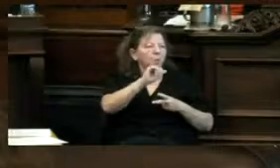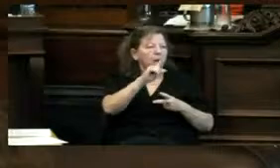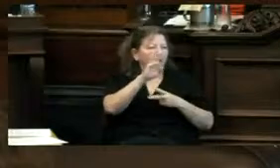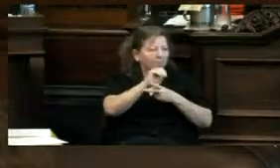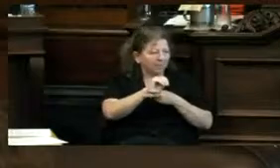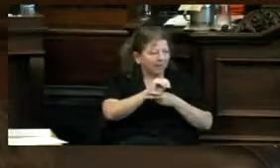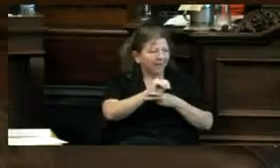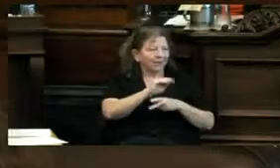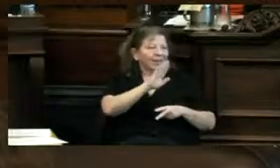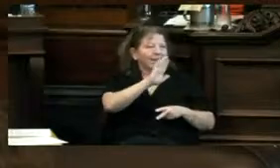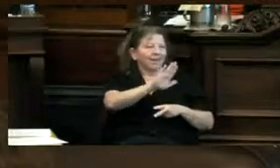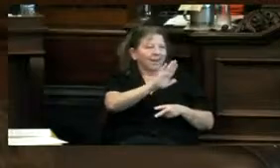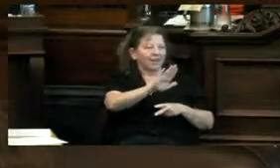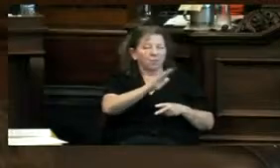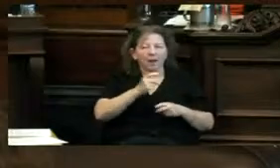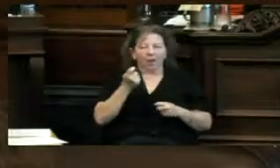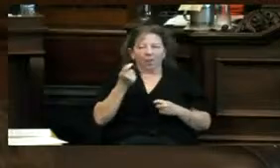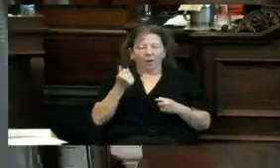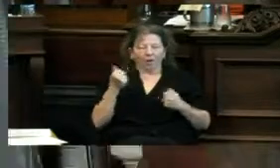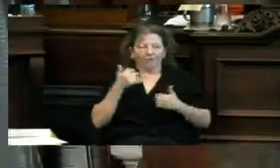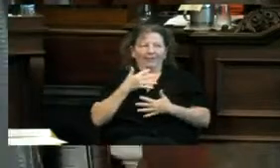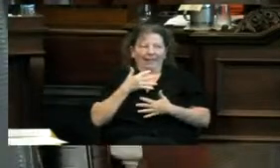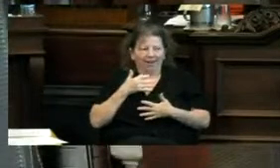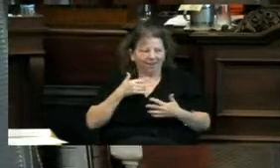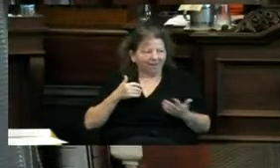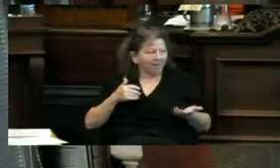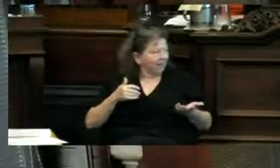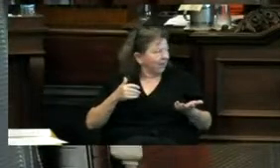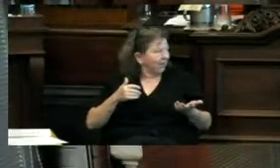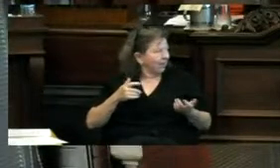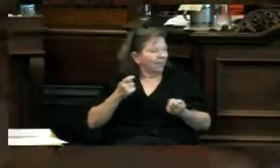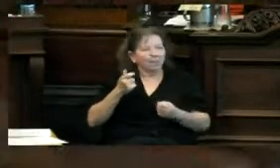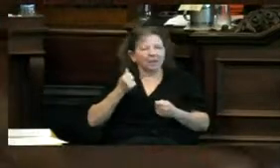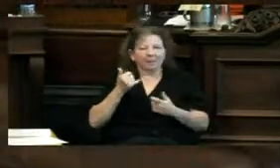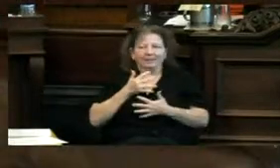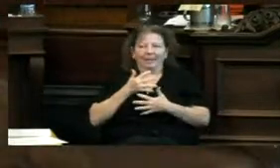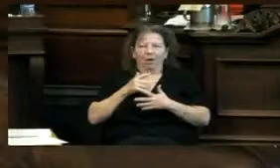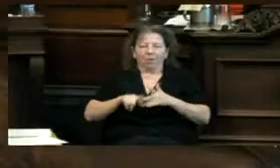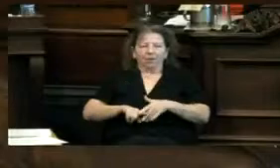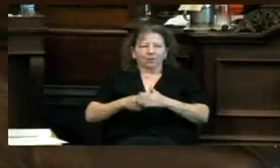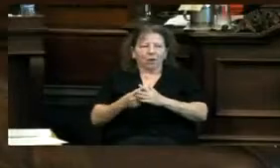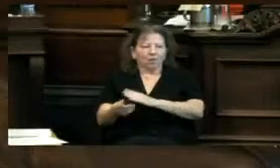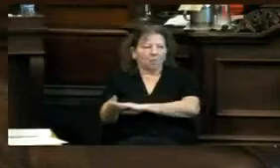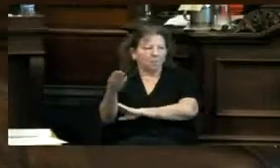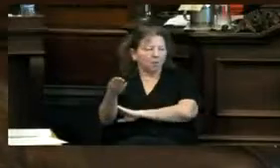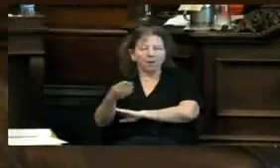Parent is not here, but I truly wanted to thank the mayor, the administration and Mister Parent